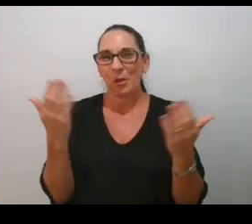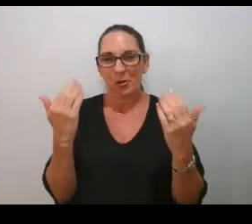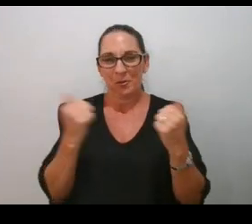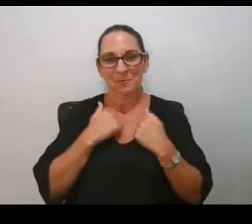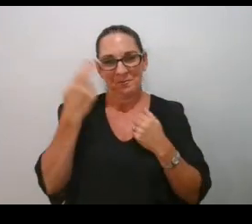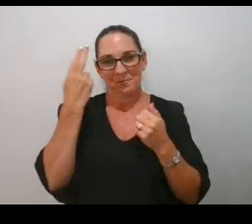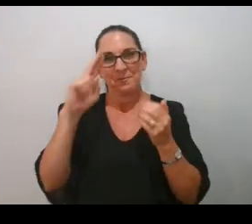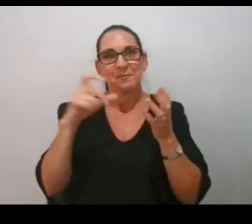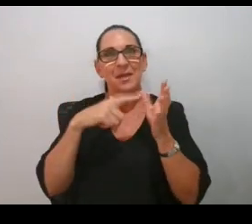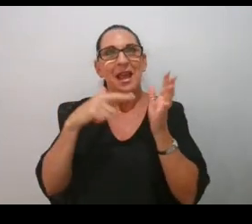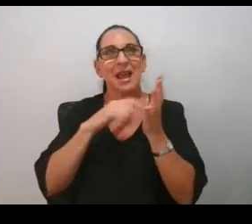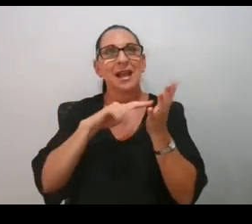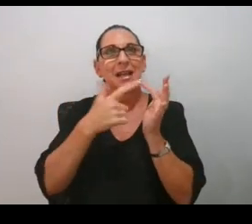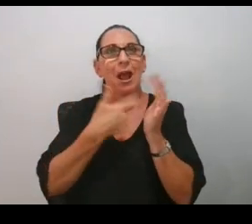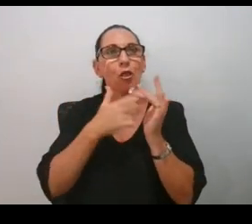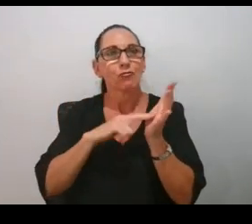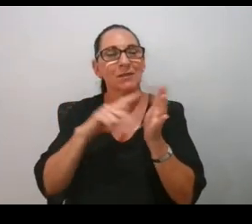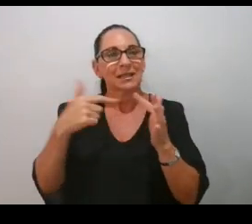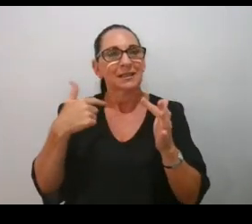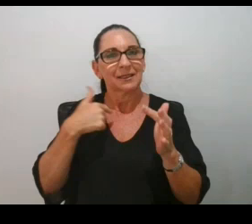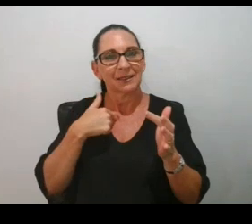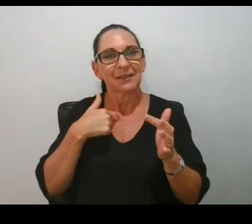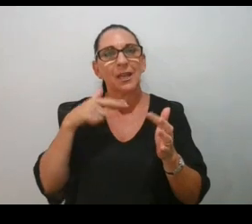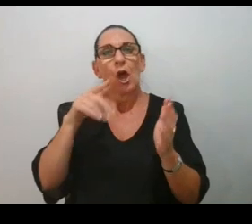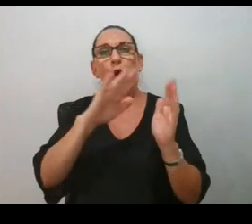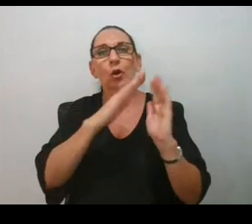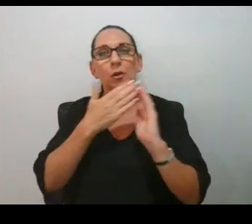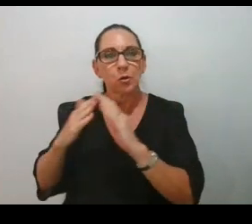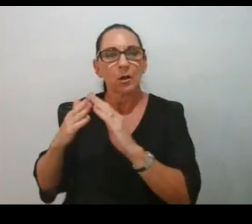the community legal education and engagement coordinator here at Legal Aid apologies that